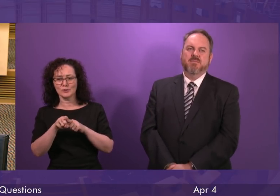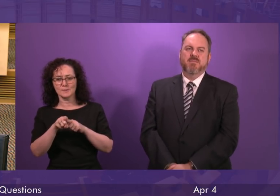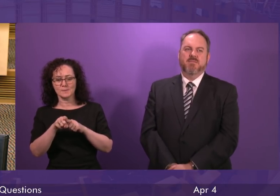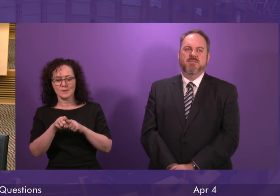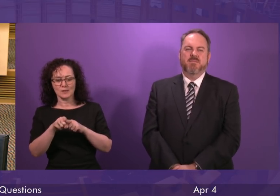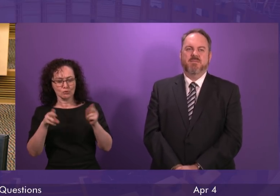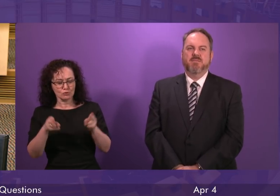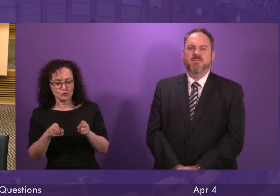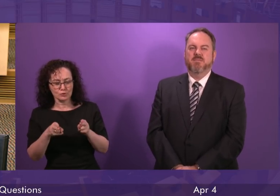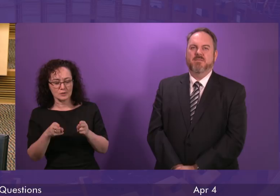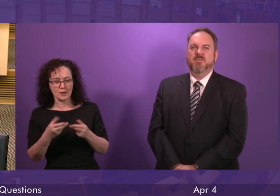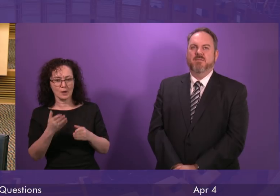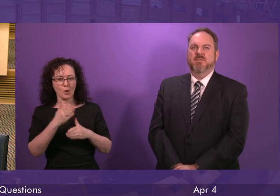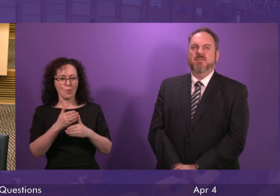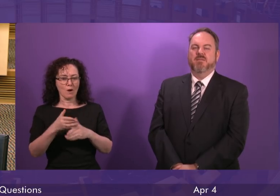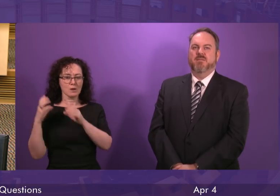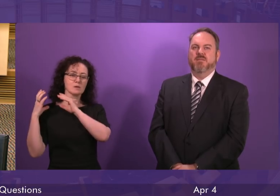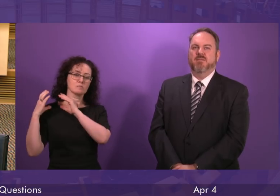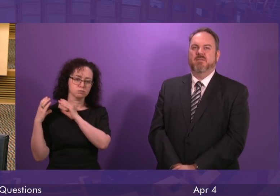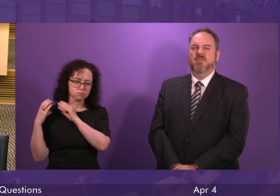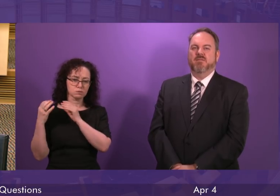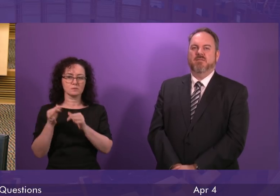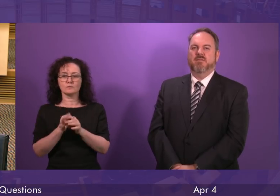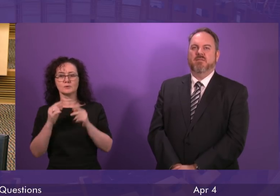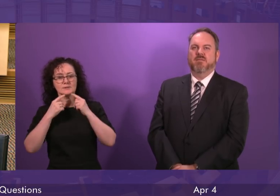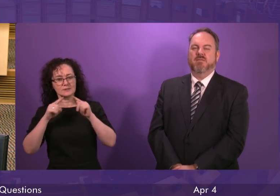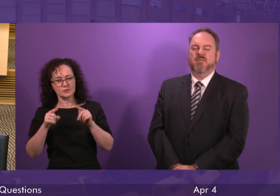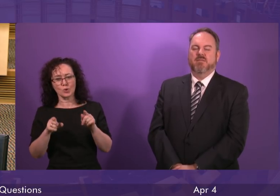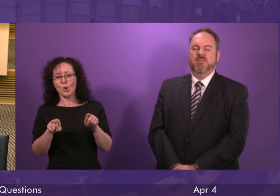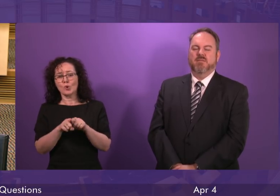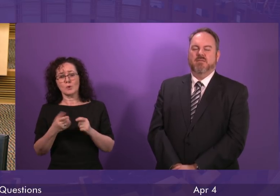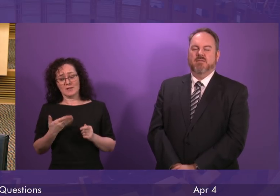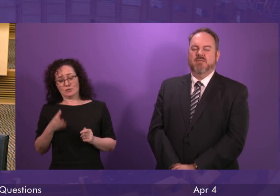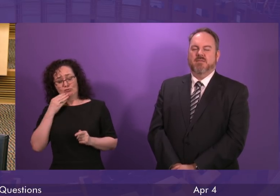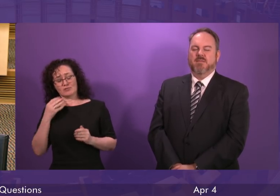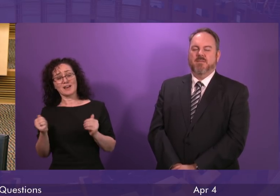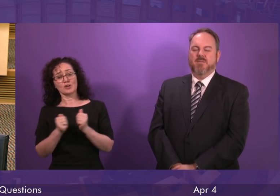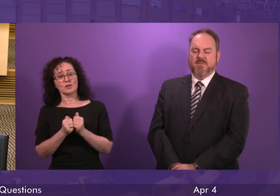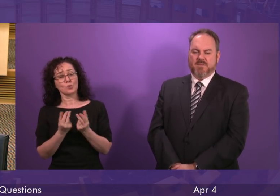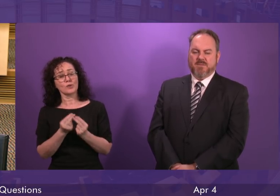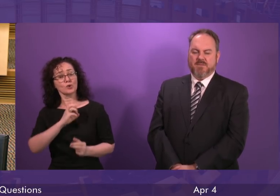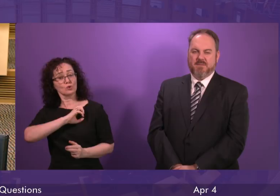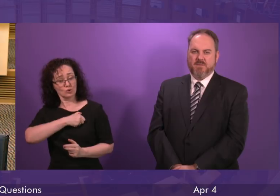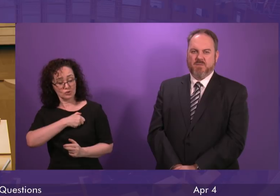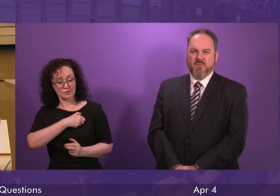unnecessary workload. We have just agreed with the teaching unions a pay deal that will